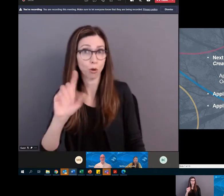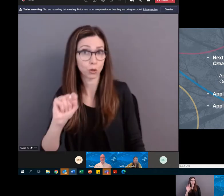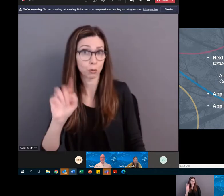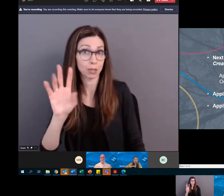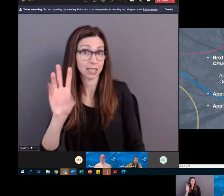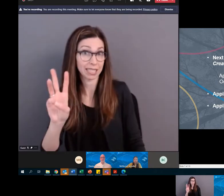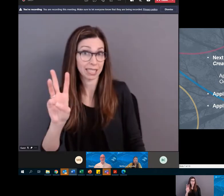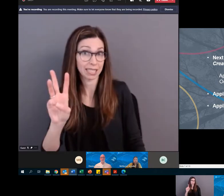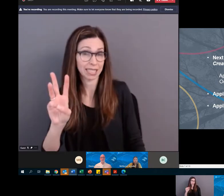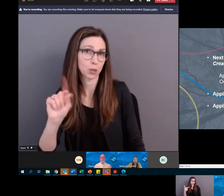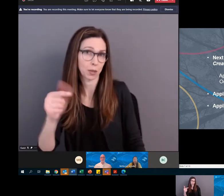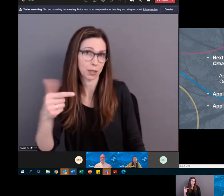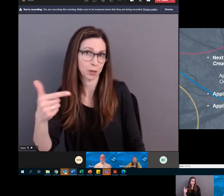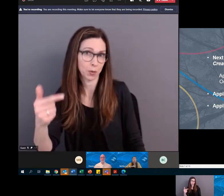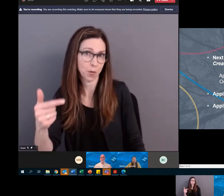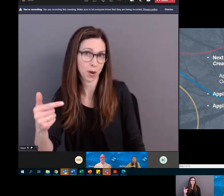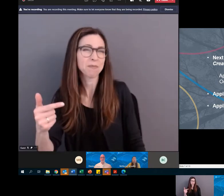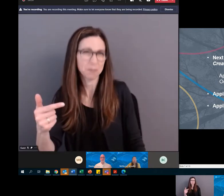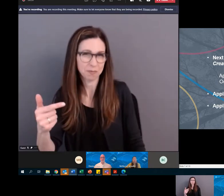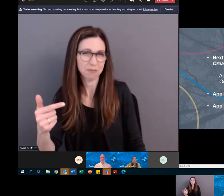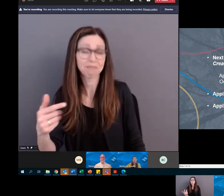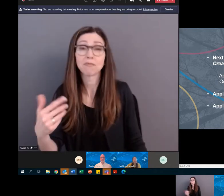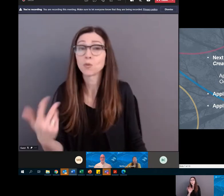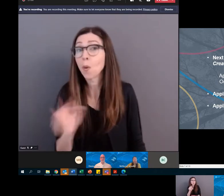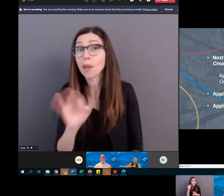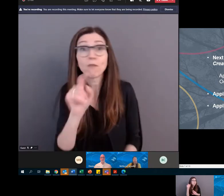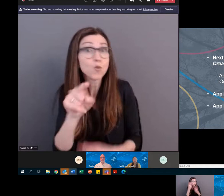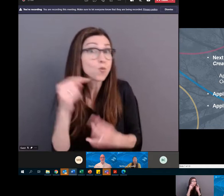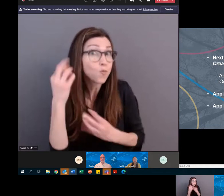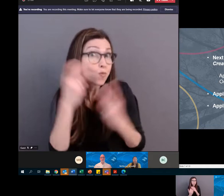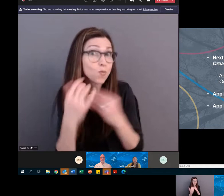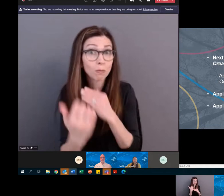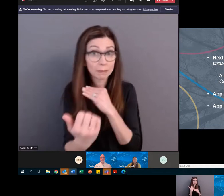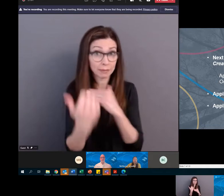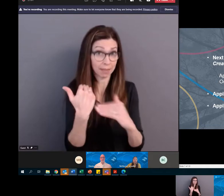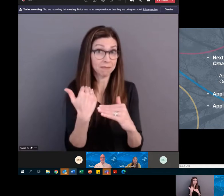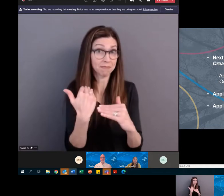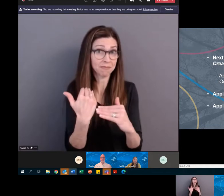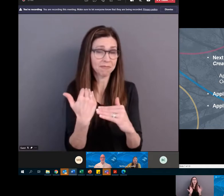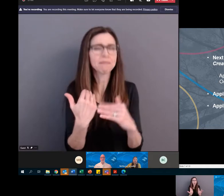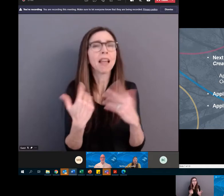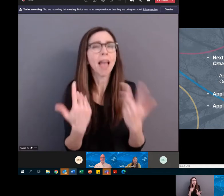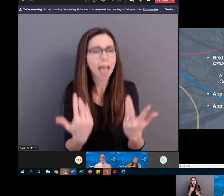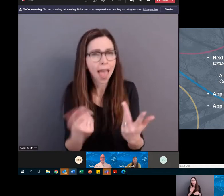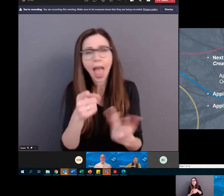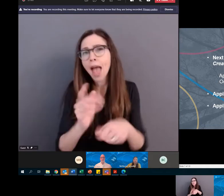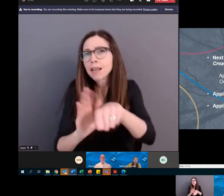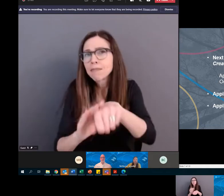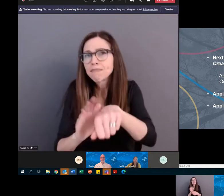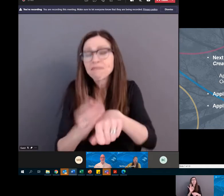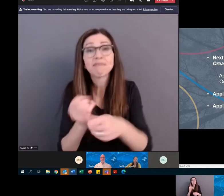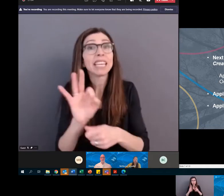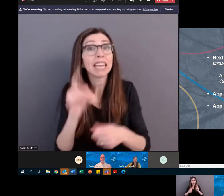Some important tips to help you with your next application are: always preview the application well in